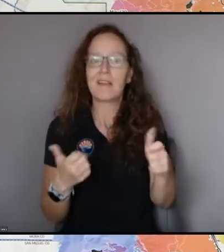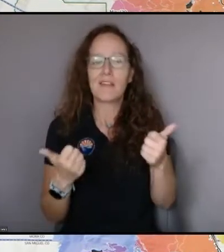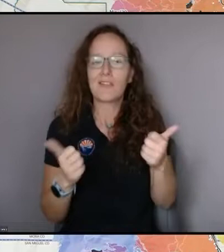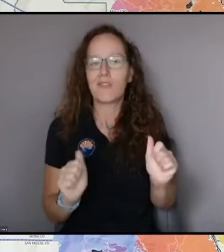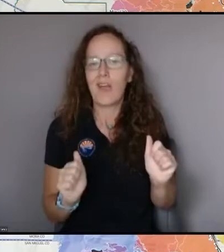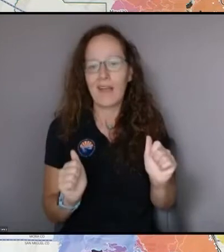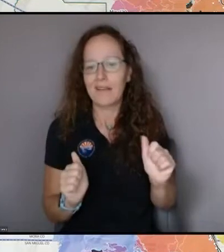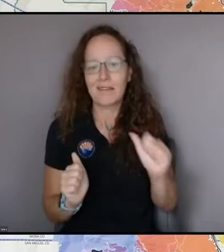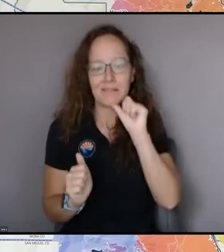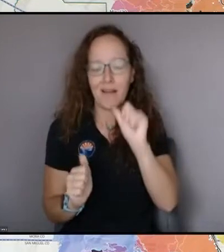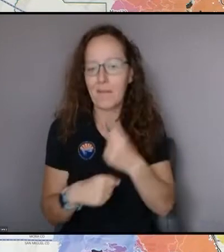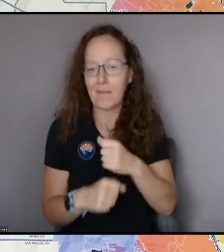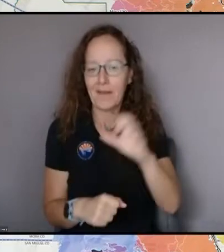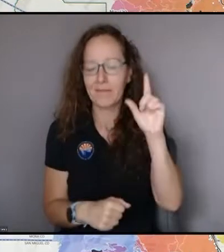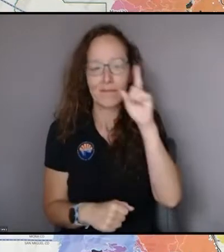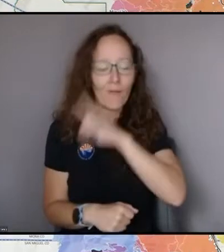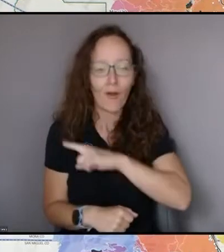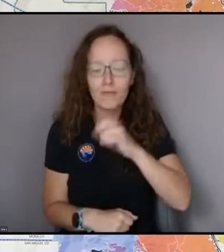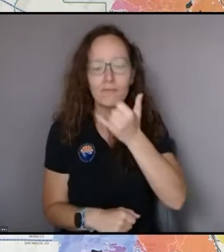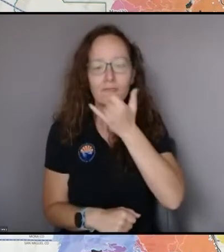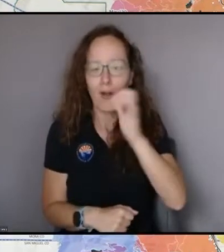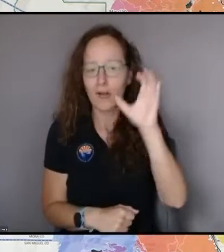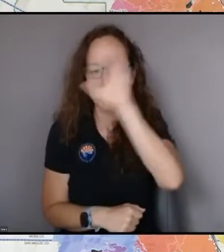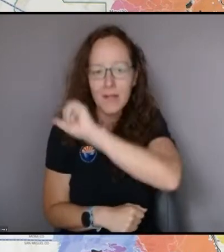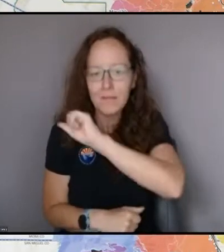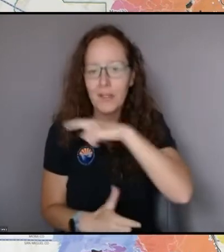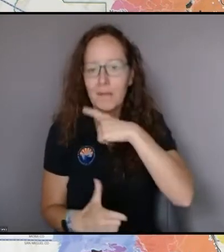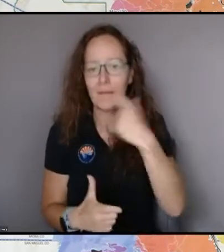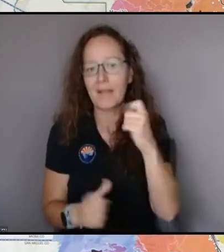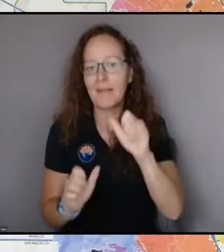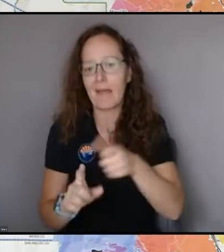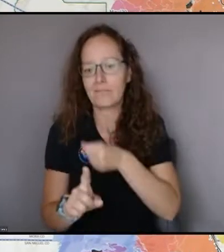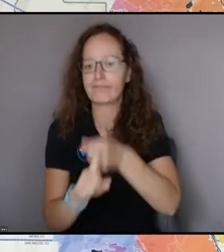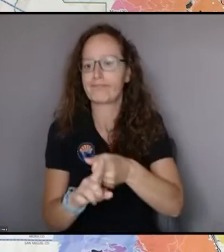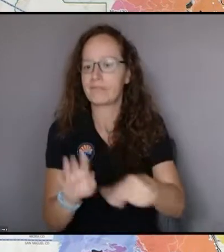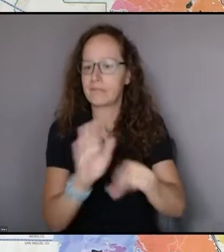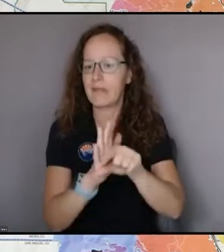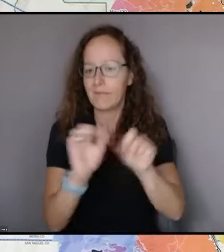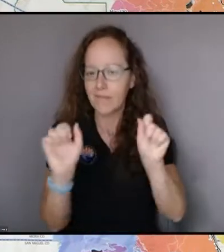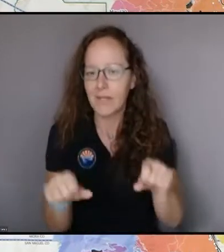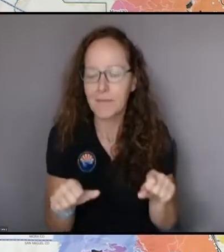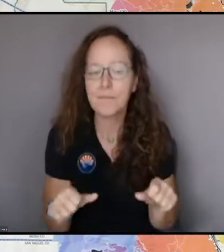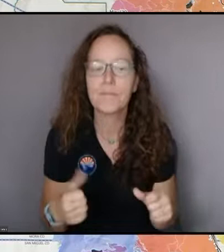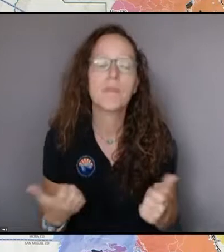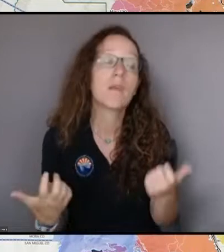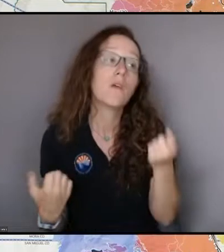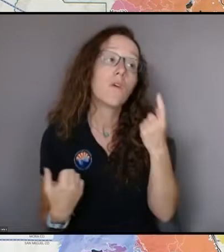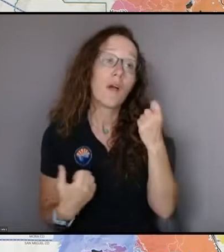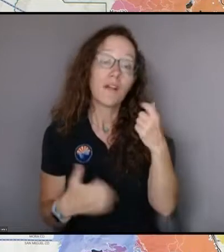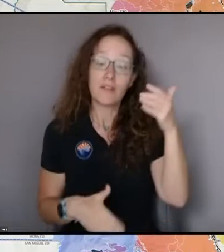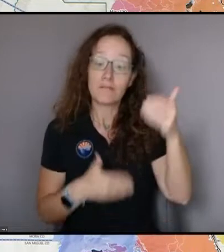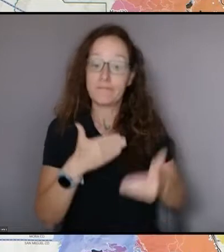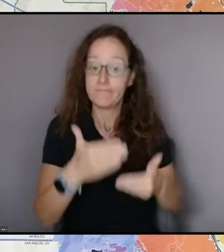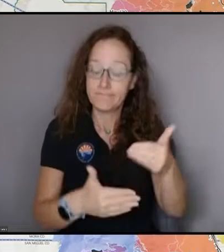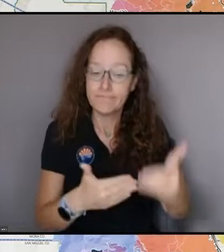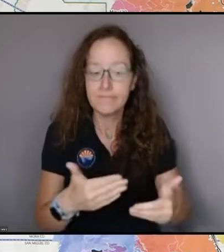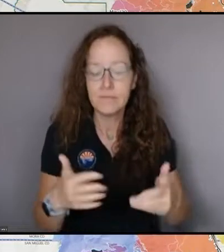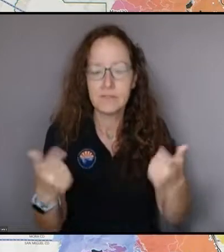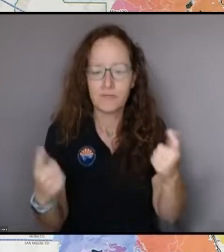y'all out there. So, we have to make assumptions because when we're uncertain about a future state, we have